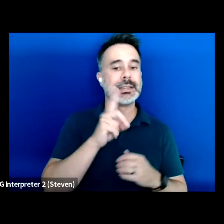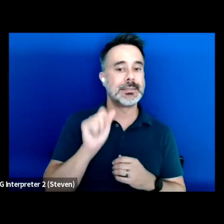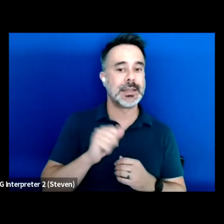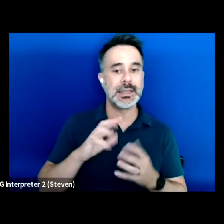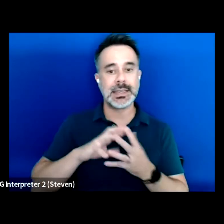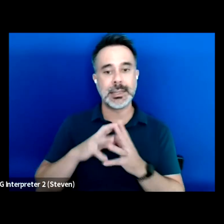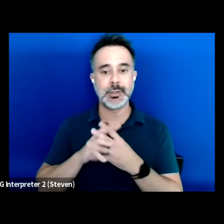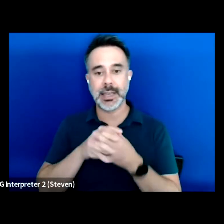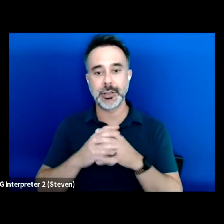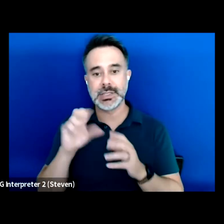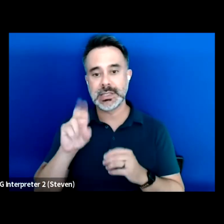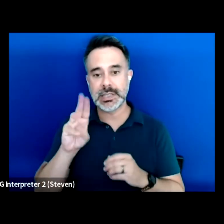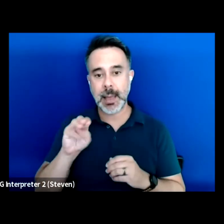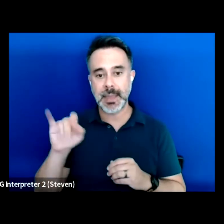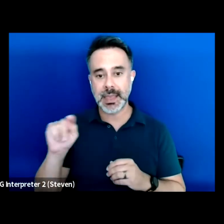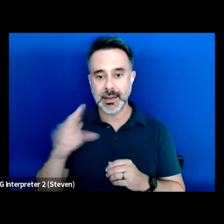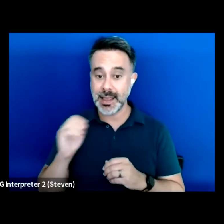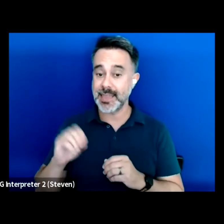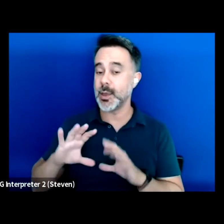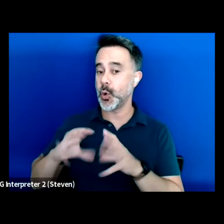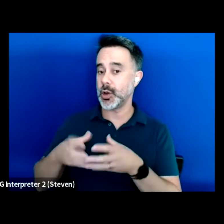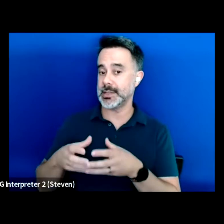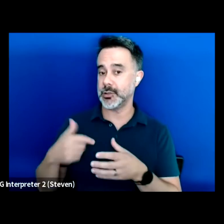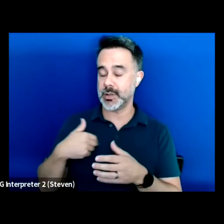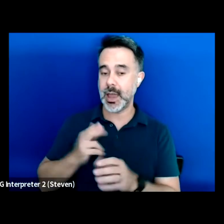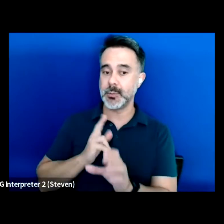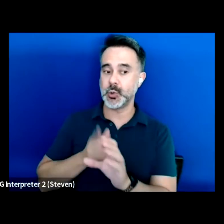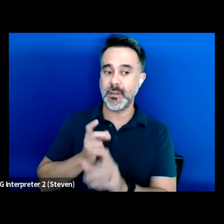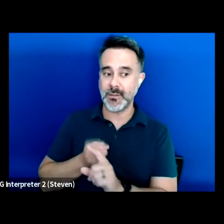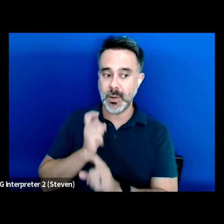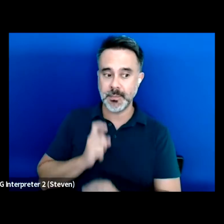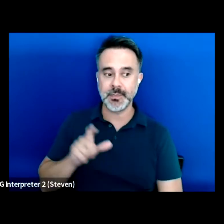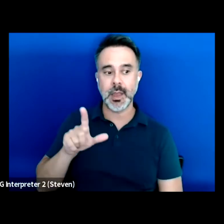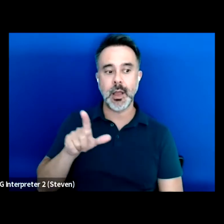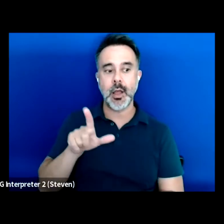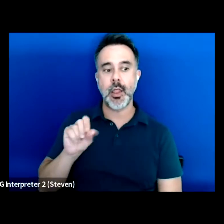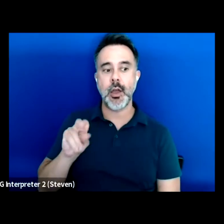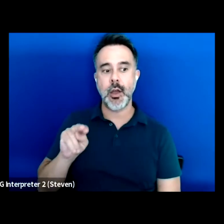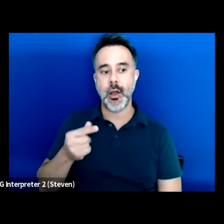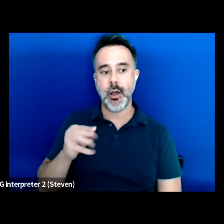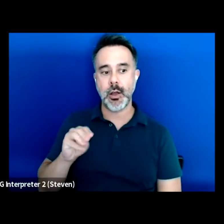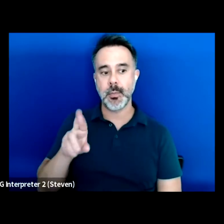We are only going to use the chat function today to share some key links with you,